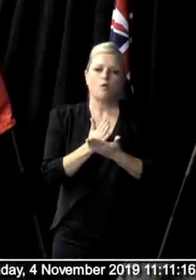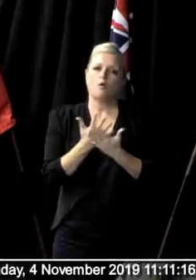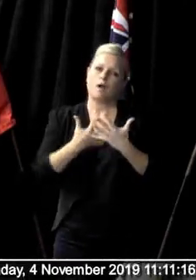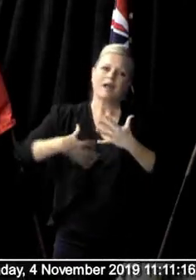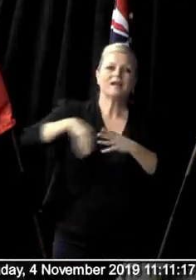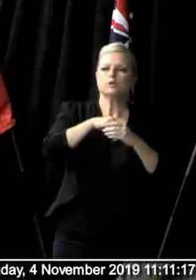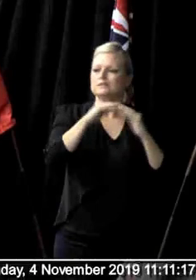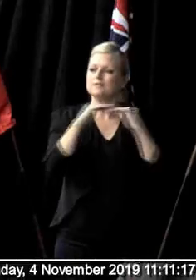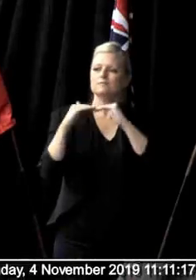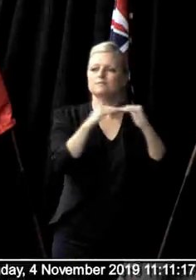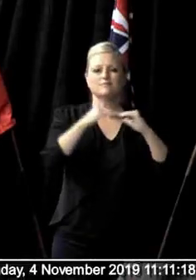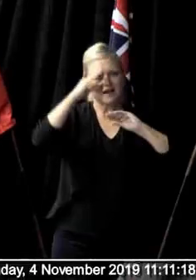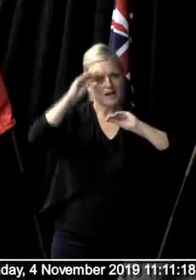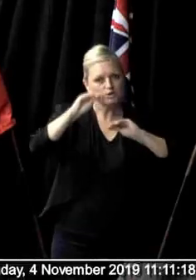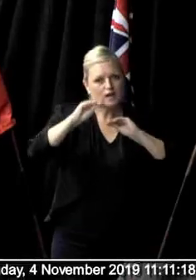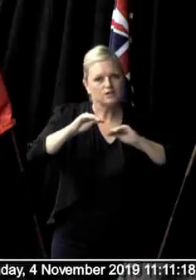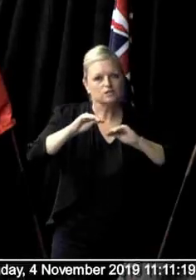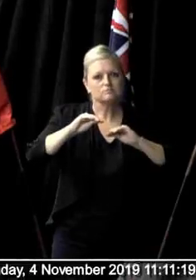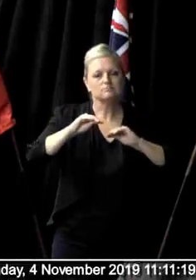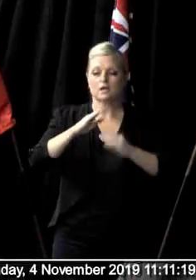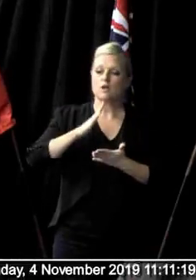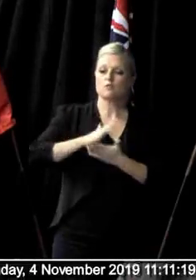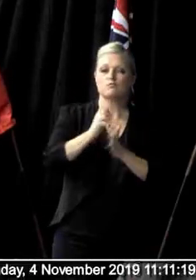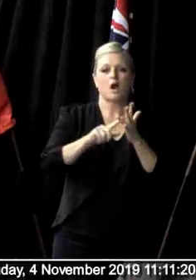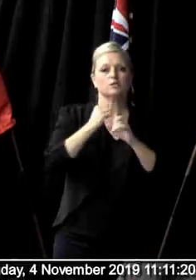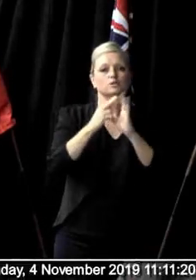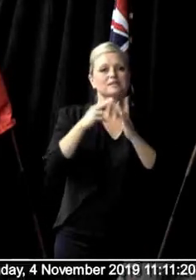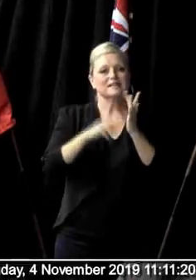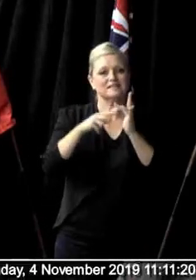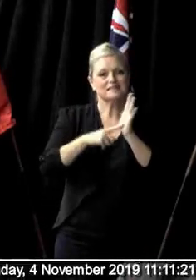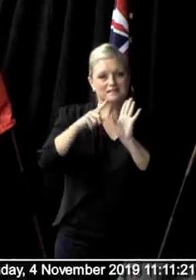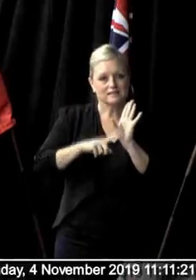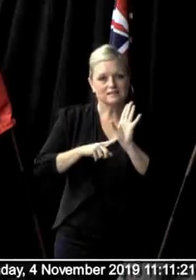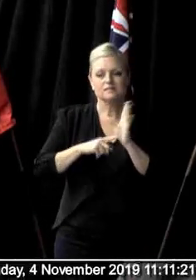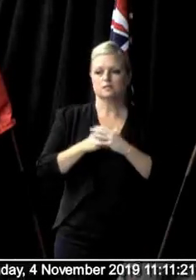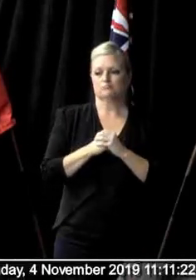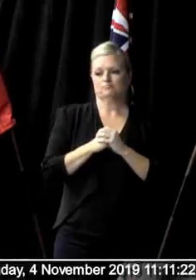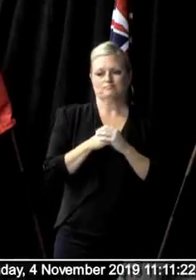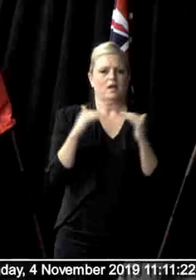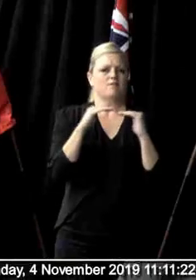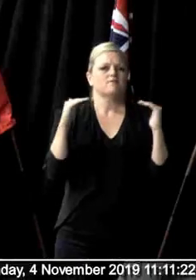to dignity and recognition of the right to an equitable education